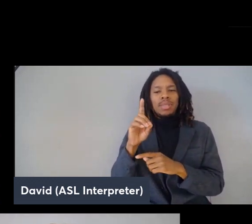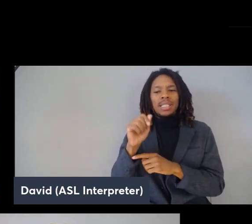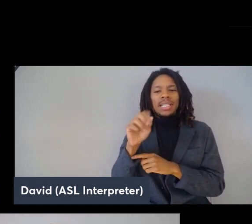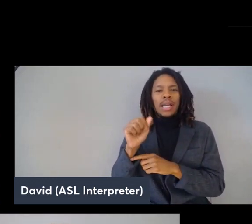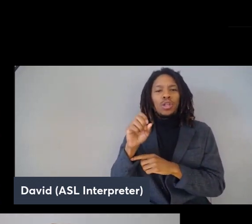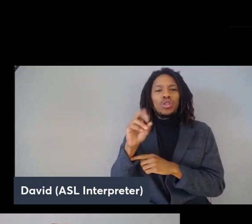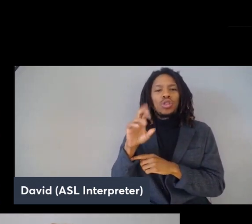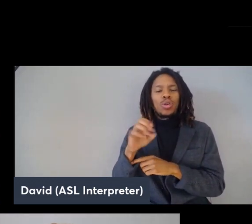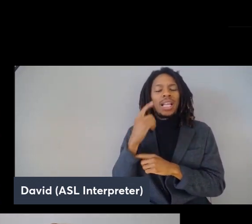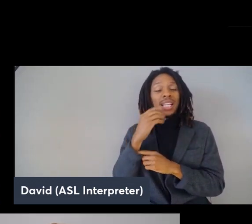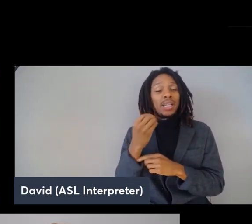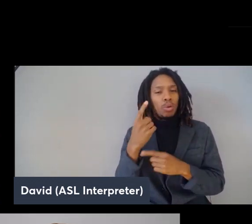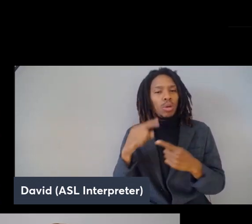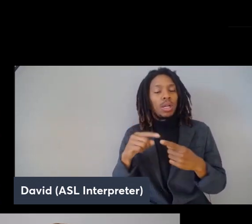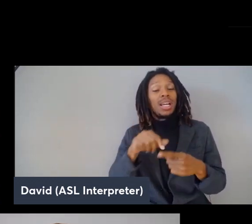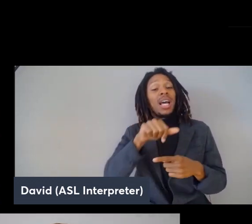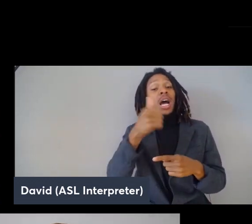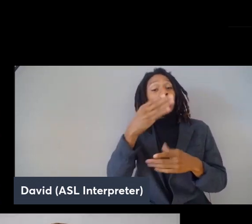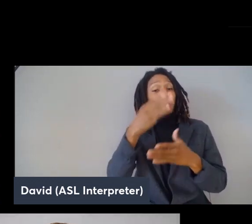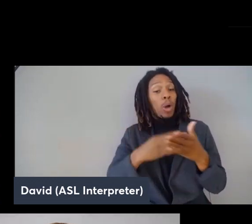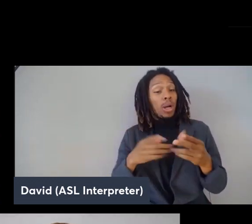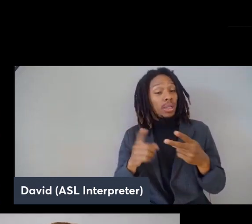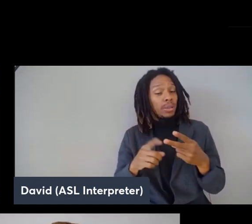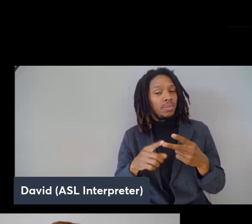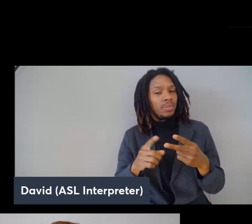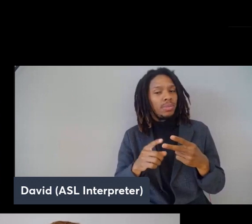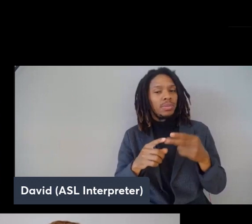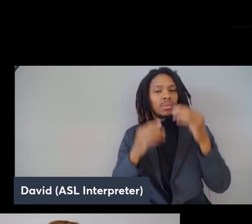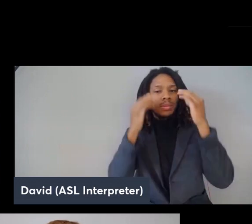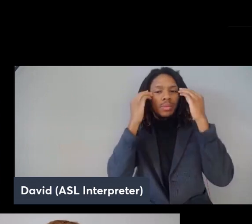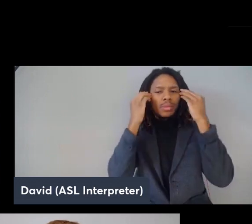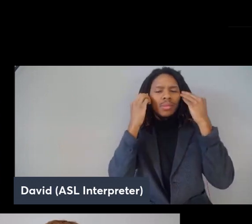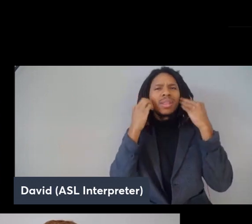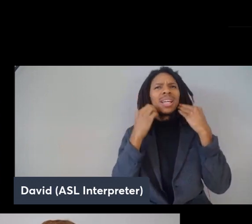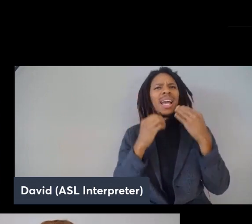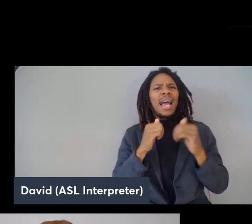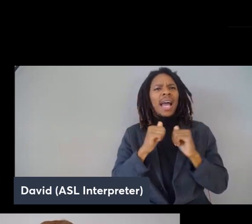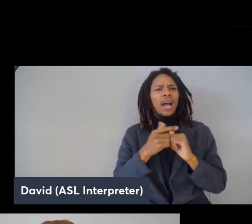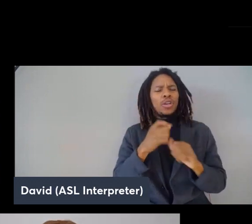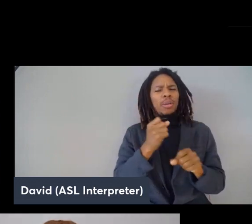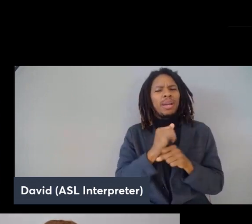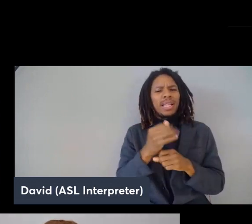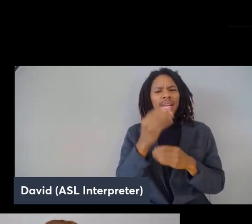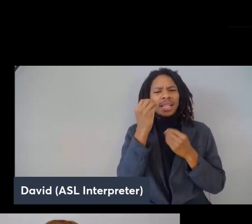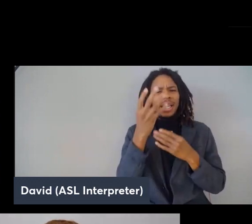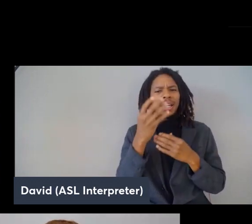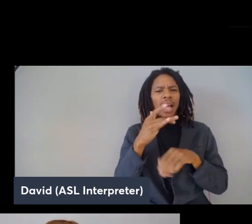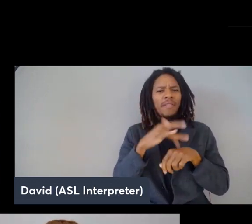I think the other part of it is how you then make the data available or useful for analytics.